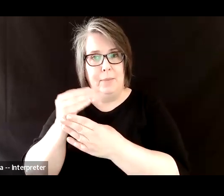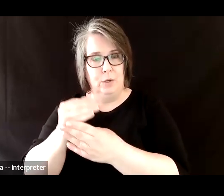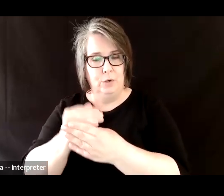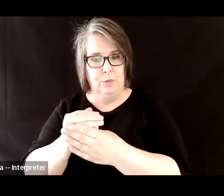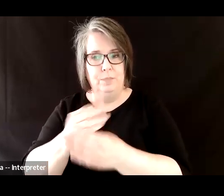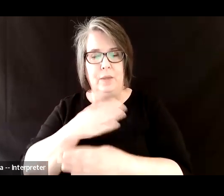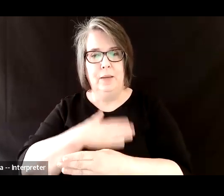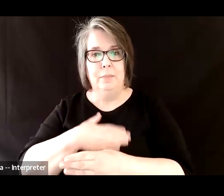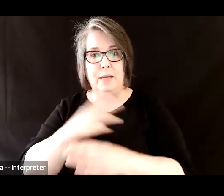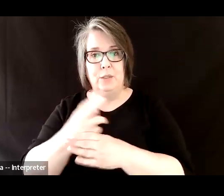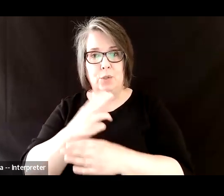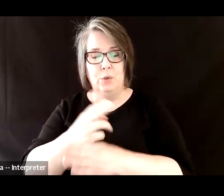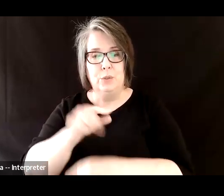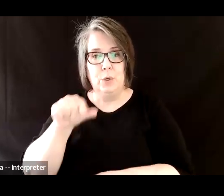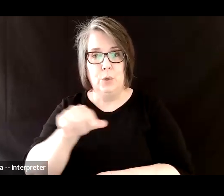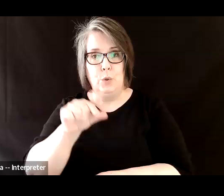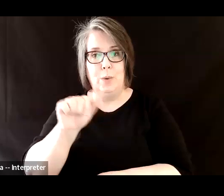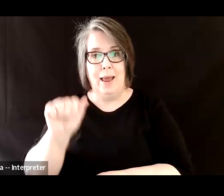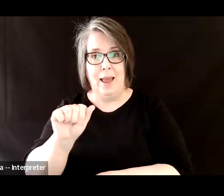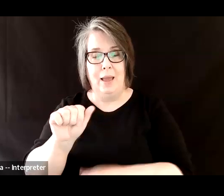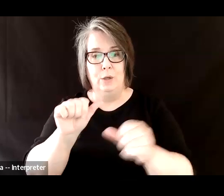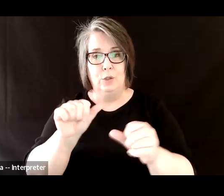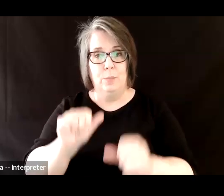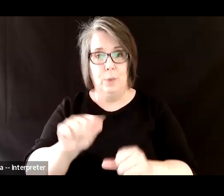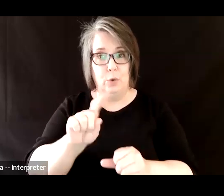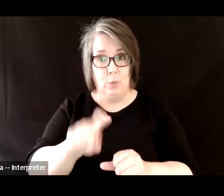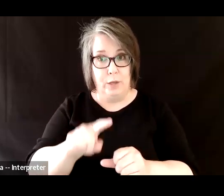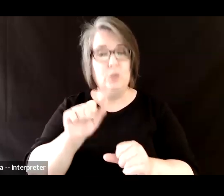You will have the option to post anonymously if you prefer.